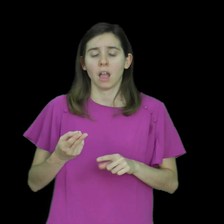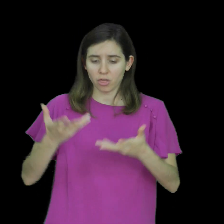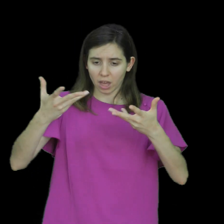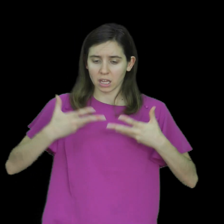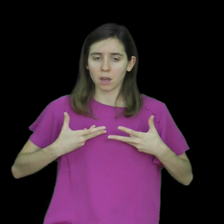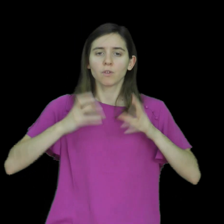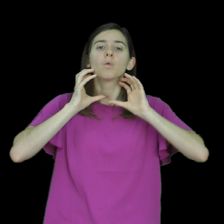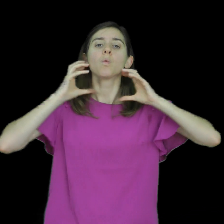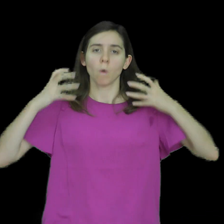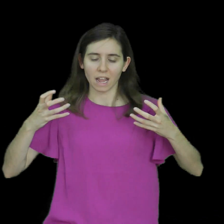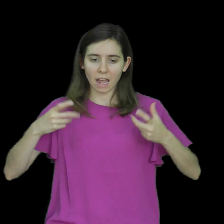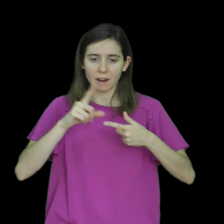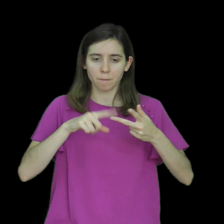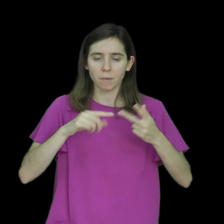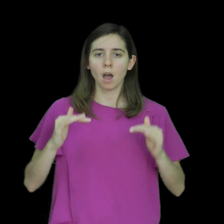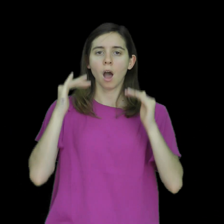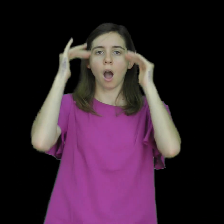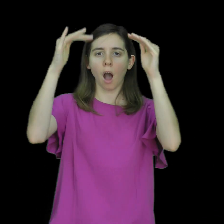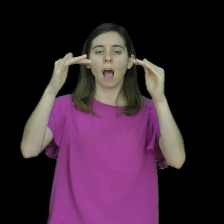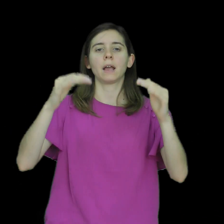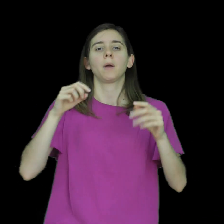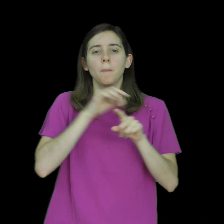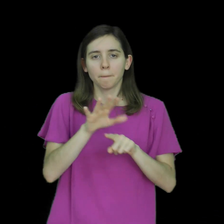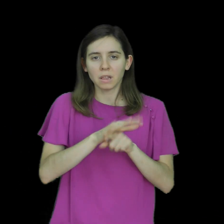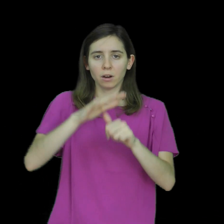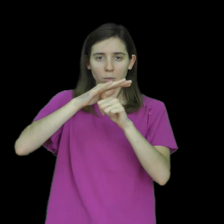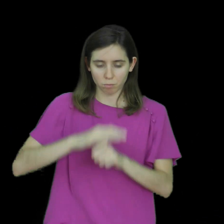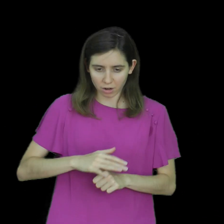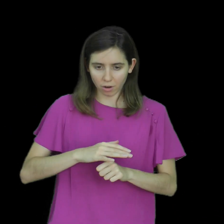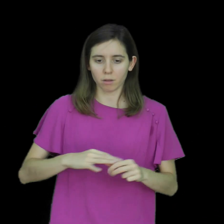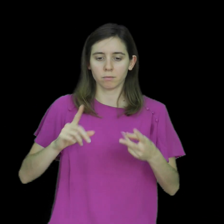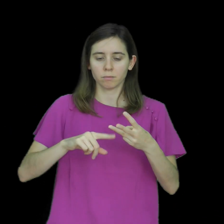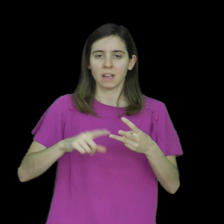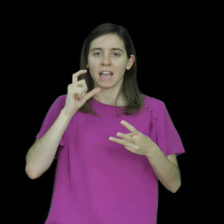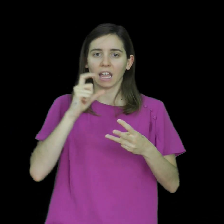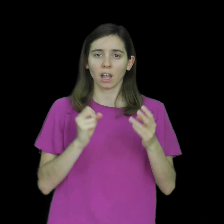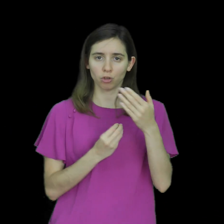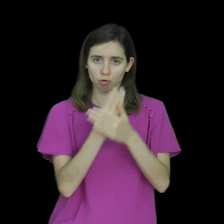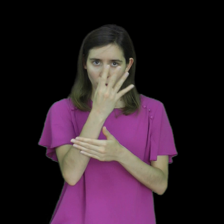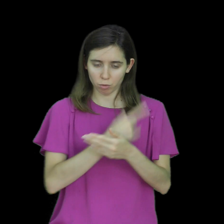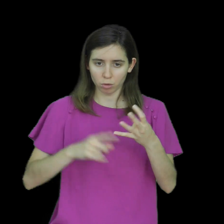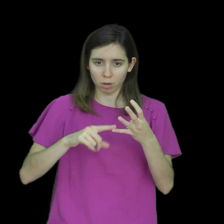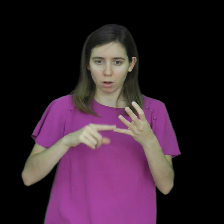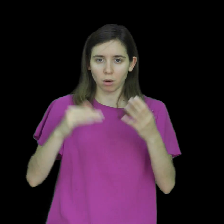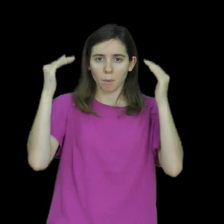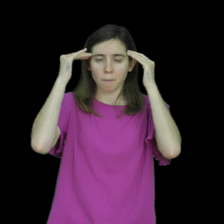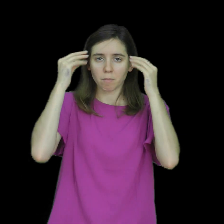weight gain, high blood pressure, cancer growth, and even dementia. In fact, modern